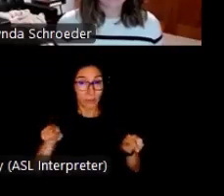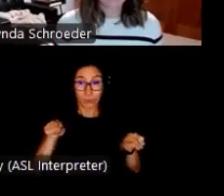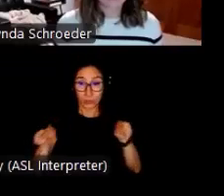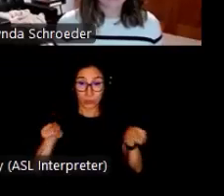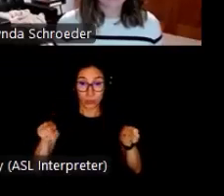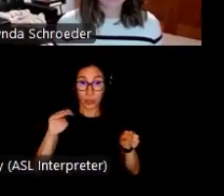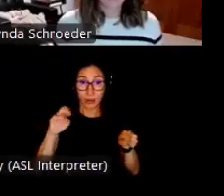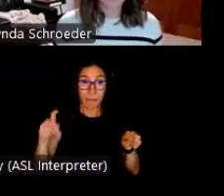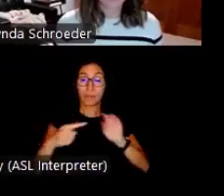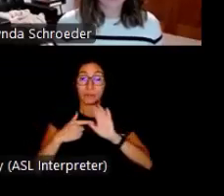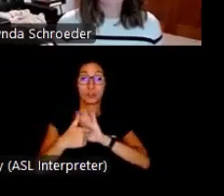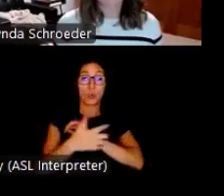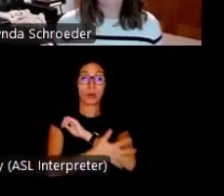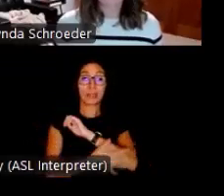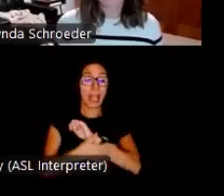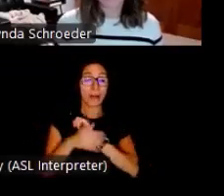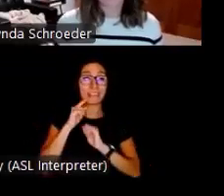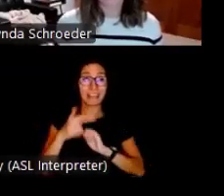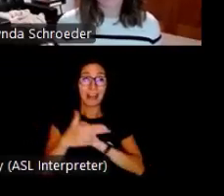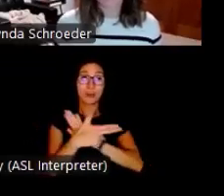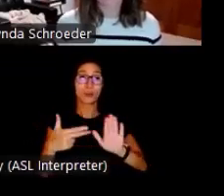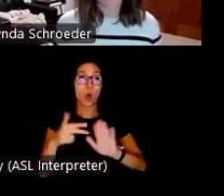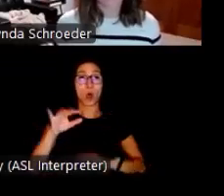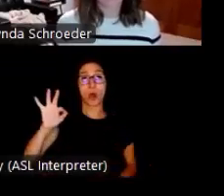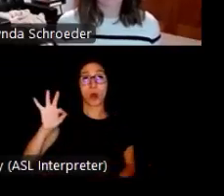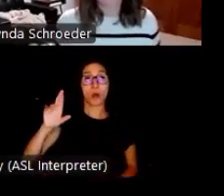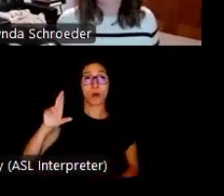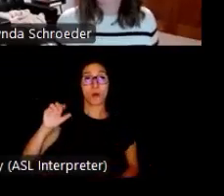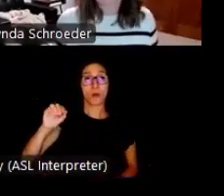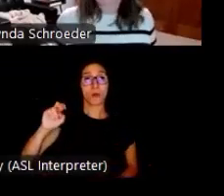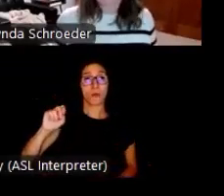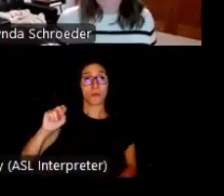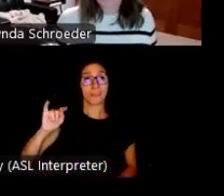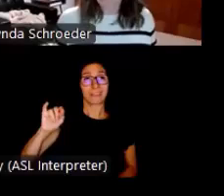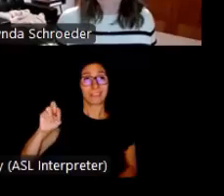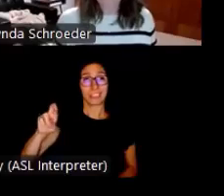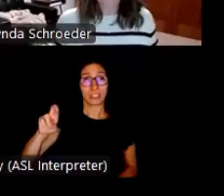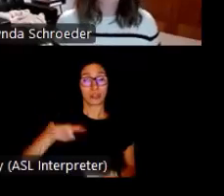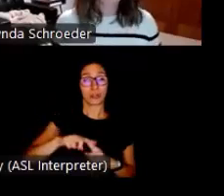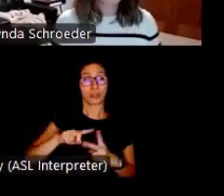are distinguished as frontier and remote areas, or rural.